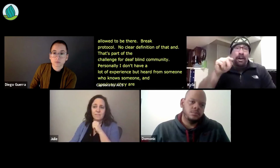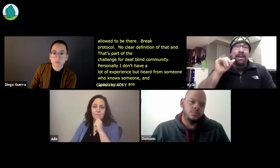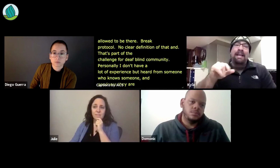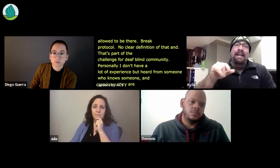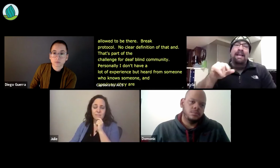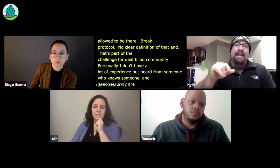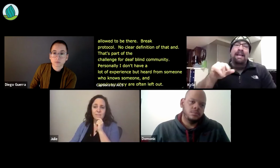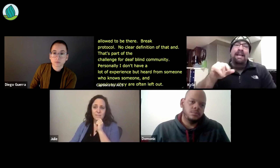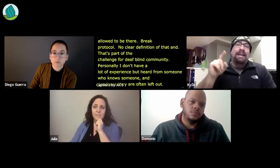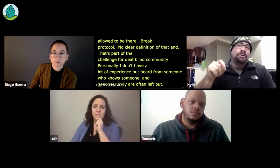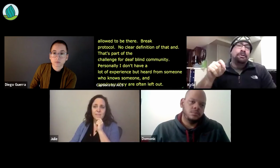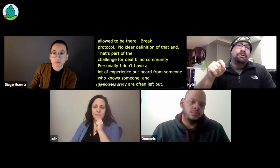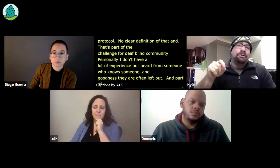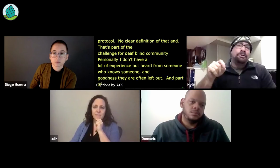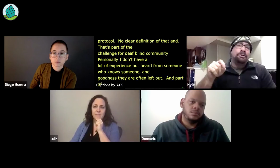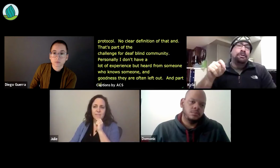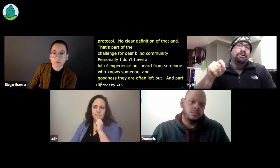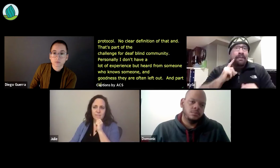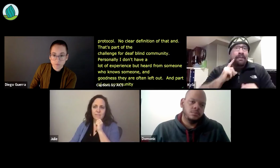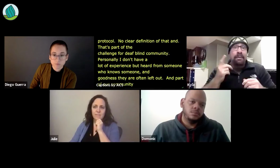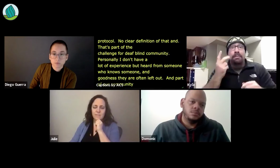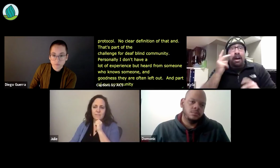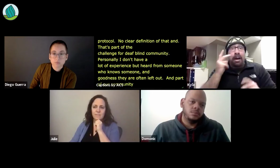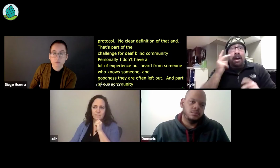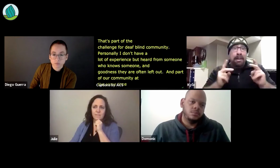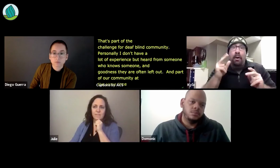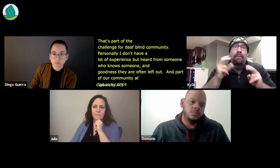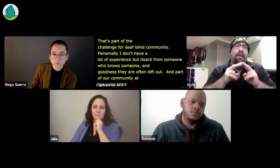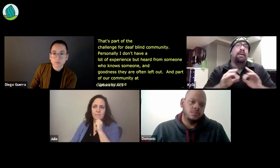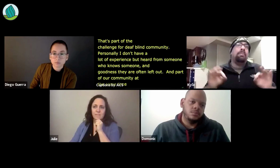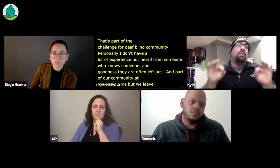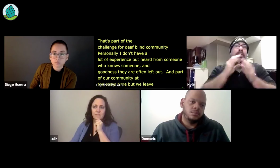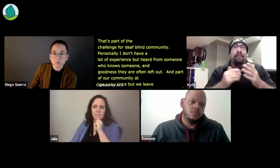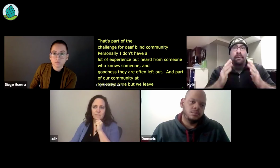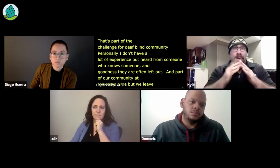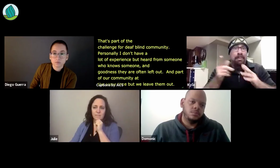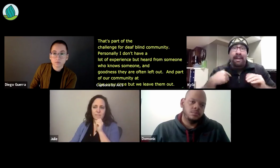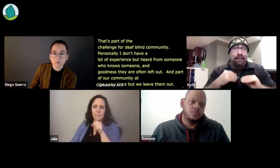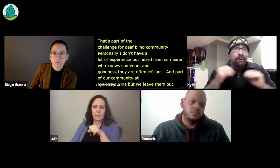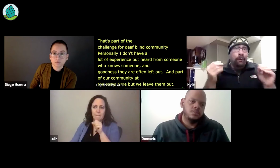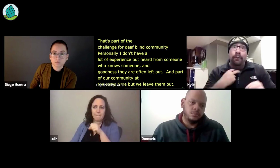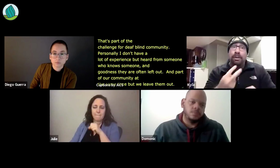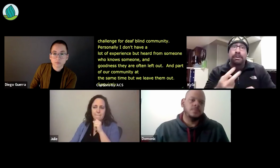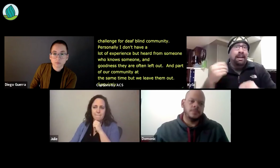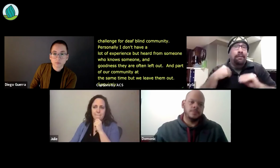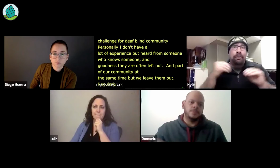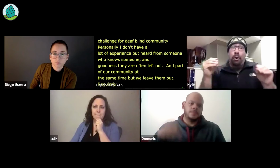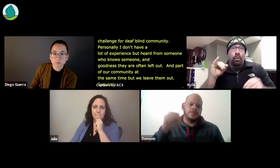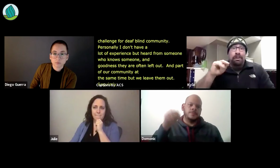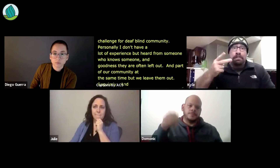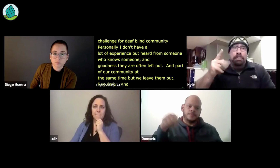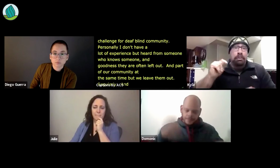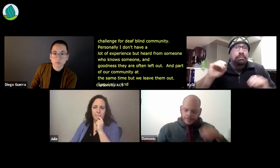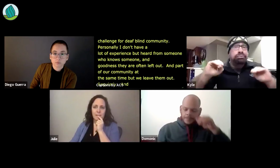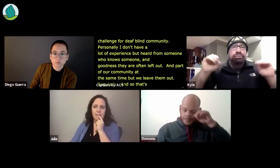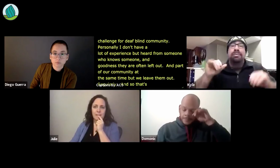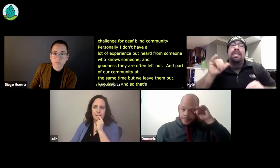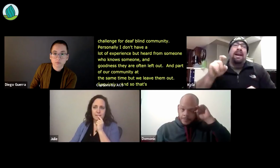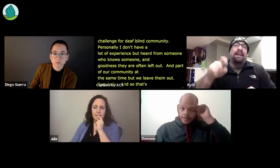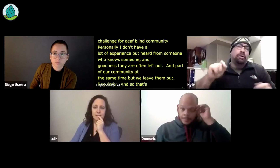And so deaf people are so important to our community. They have an important voice, but they have no input and that needs to change.